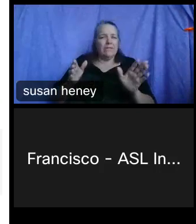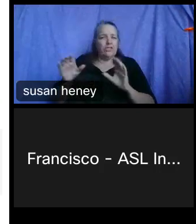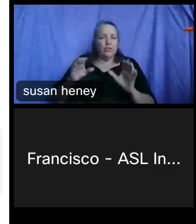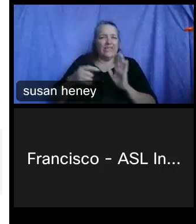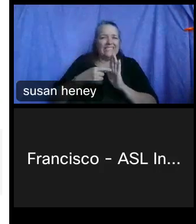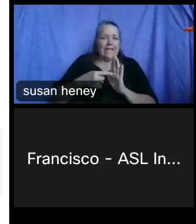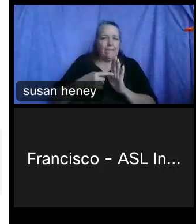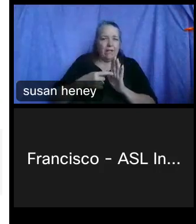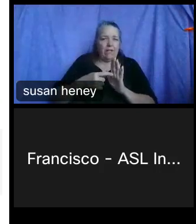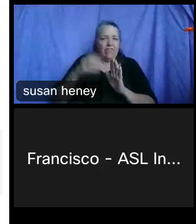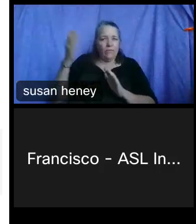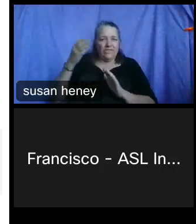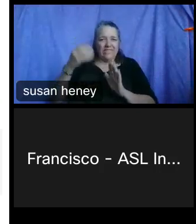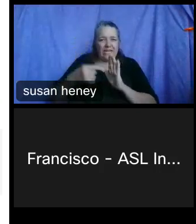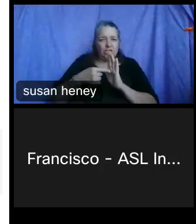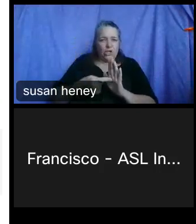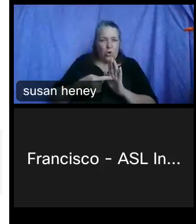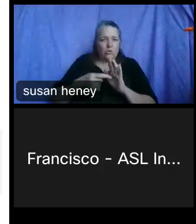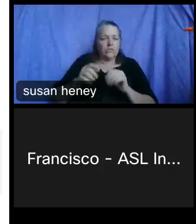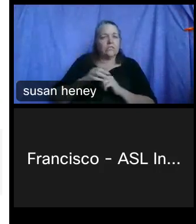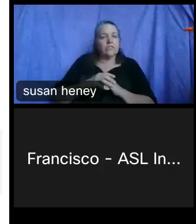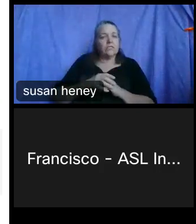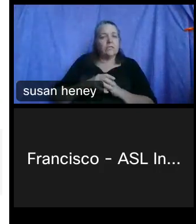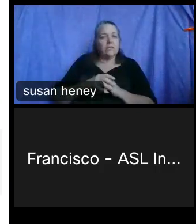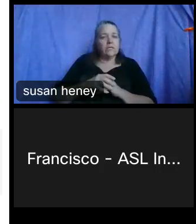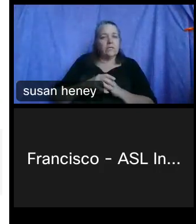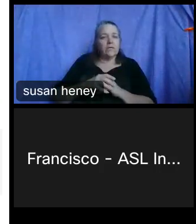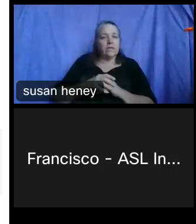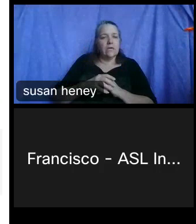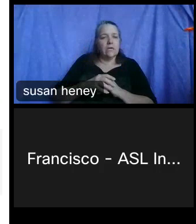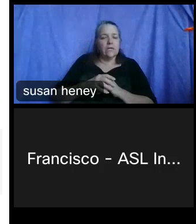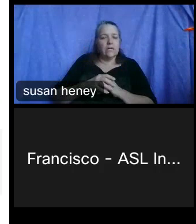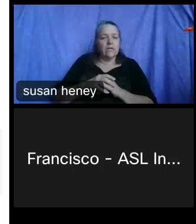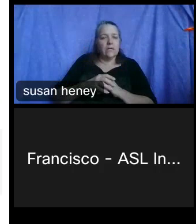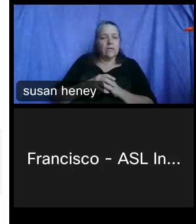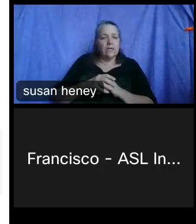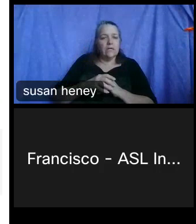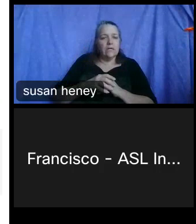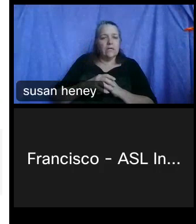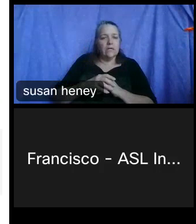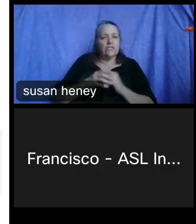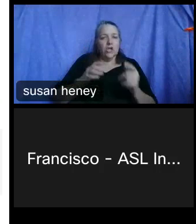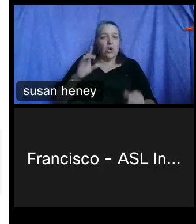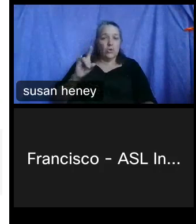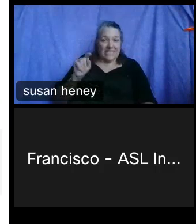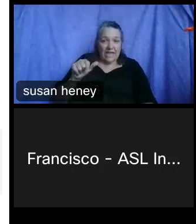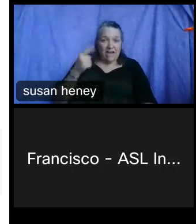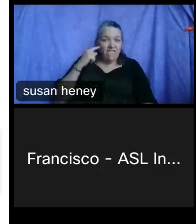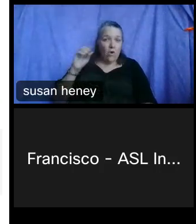but a combination of both examples, which what data for the Asian population by sex